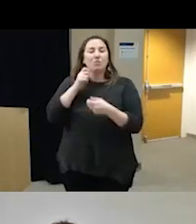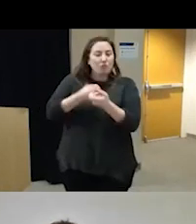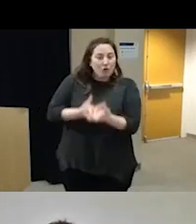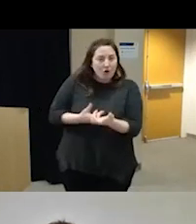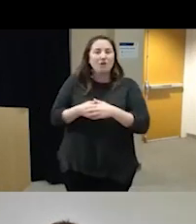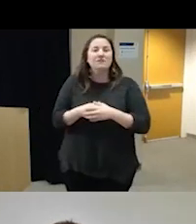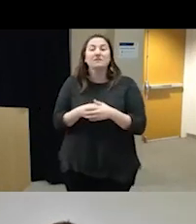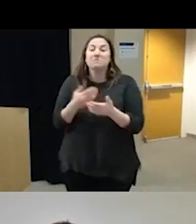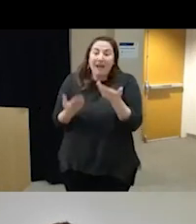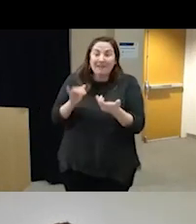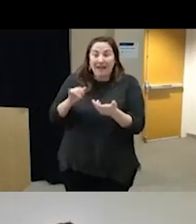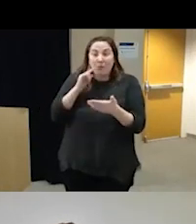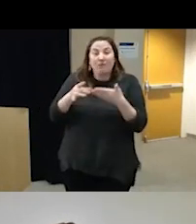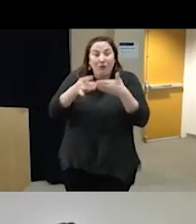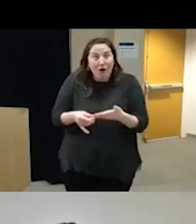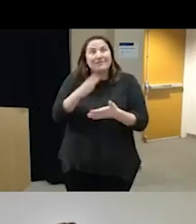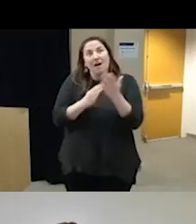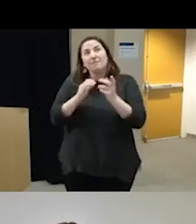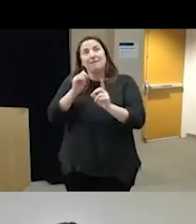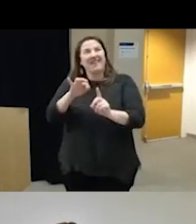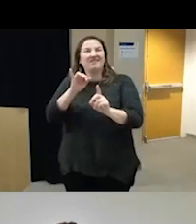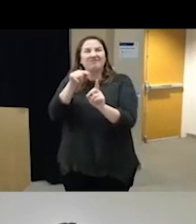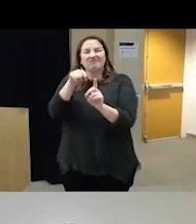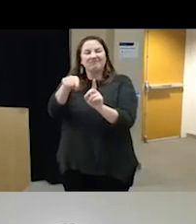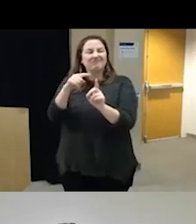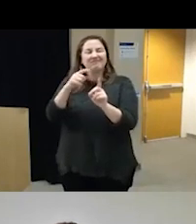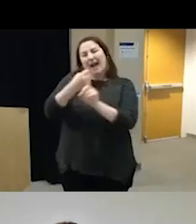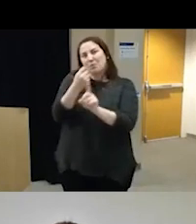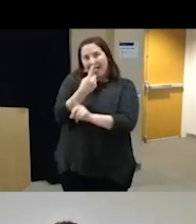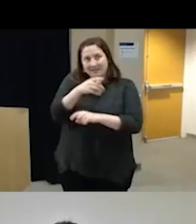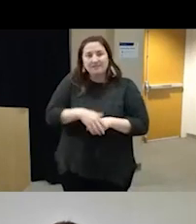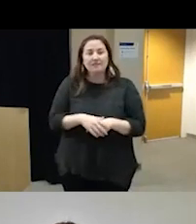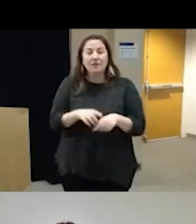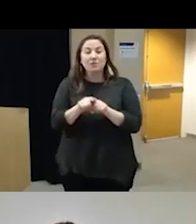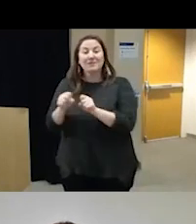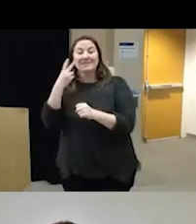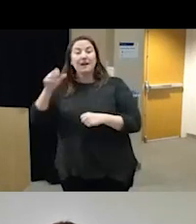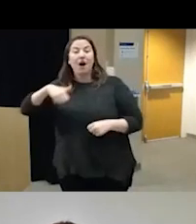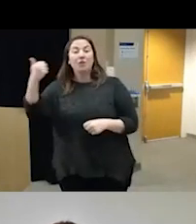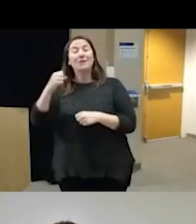also Drive some of the metabolic abnormalities and immune disturbances even louder 1.2.